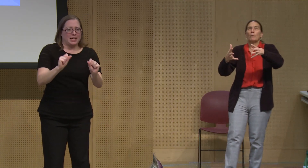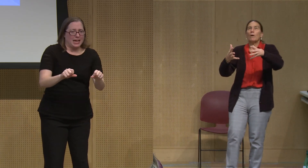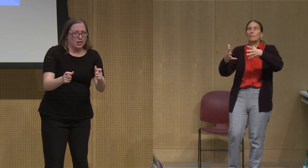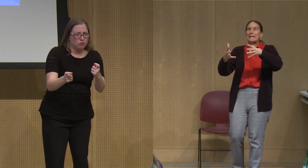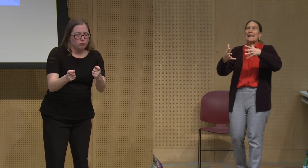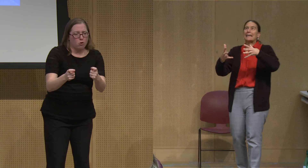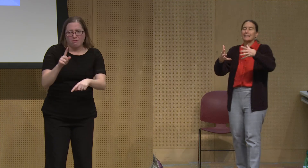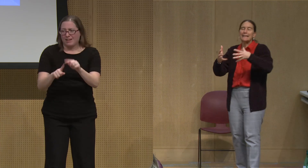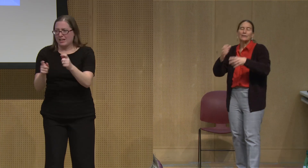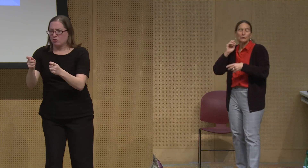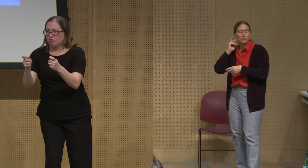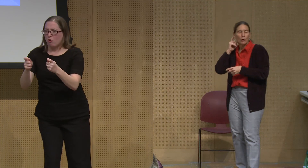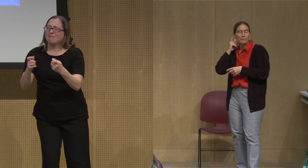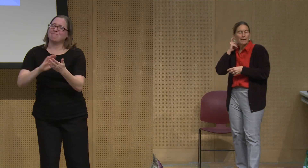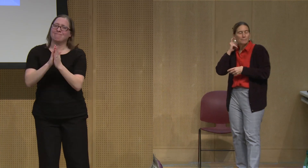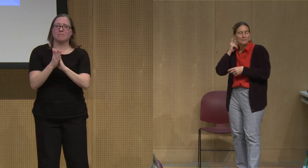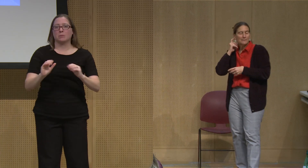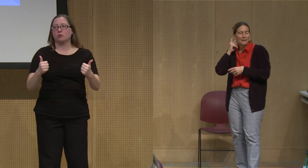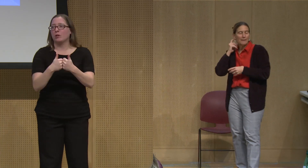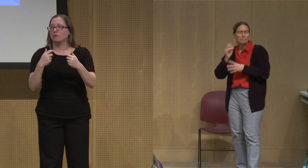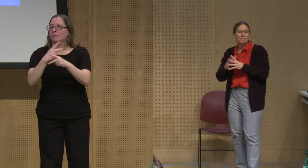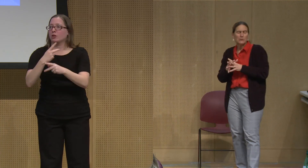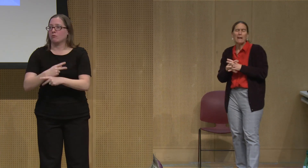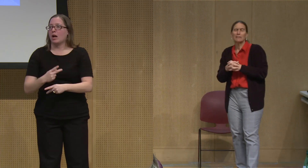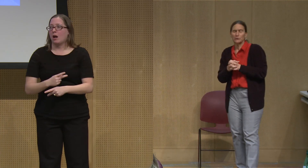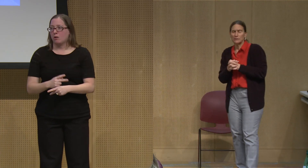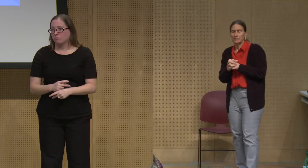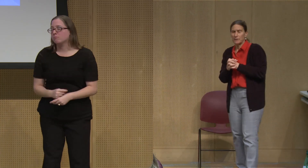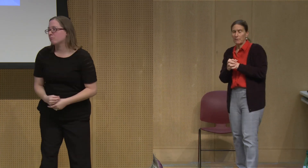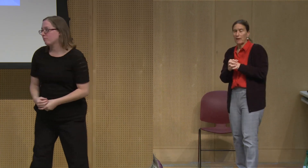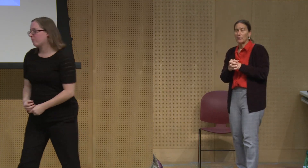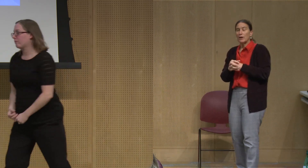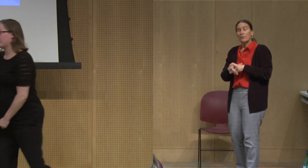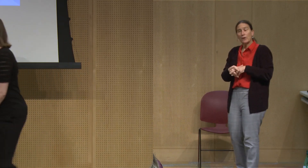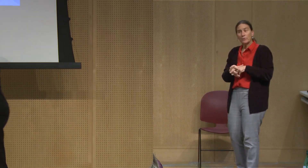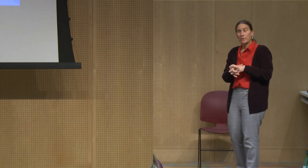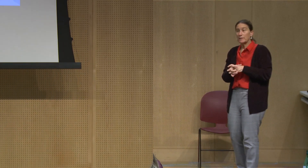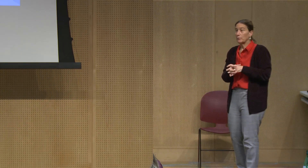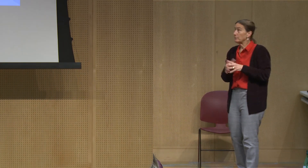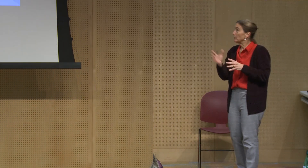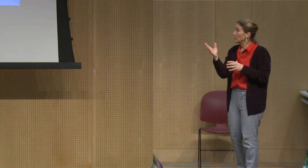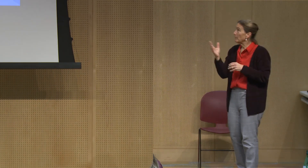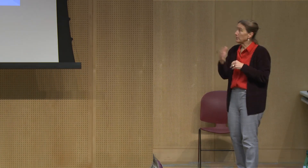WHAT WE CAN AND CAN'T CONTROL BECOMES, UM, CHALLENGING TO FIGURE OUT. THE OTHER THING THAT WE'VE DISCOVERED